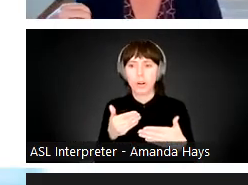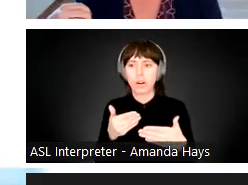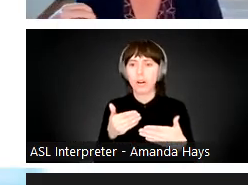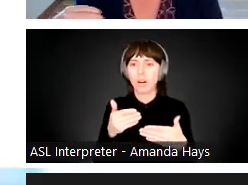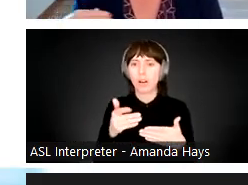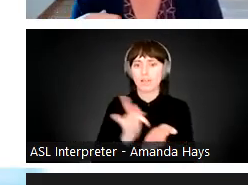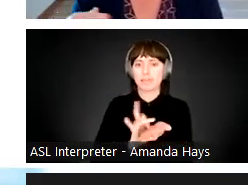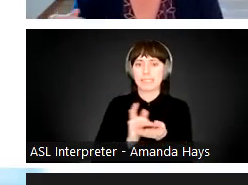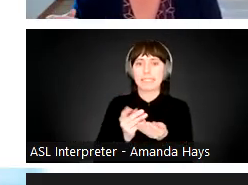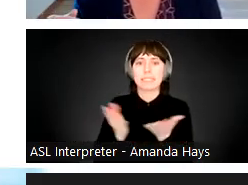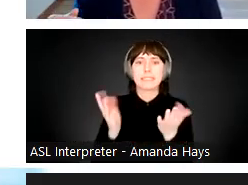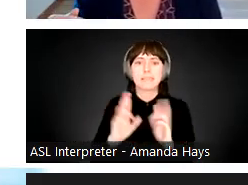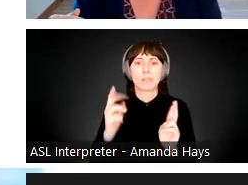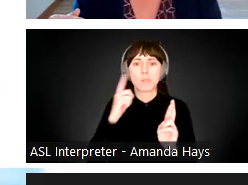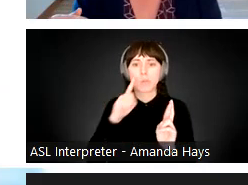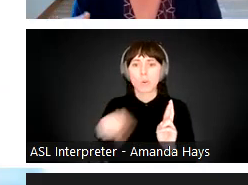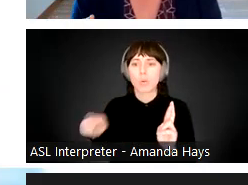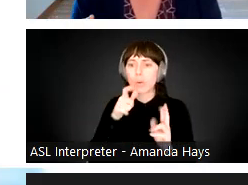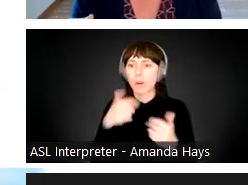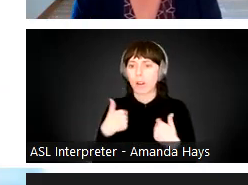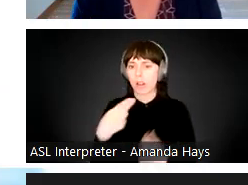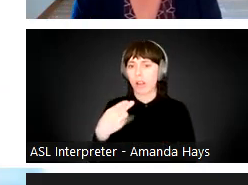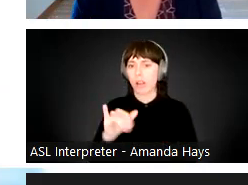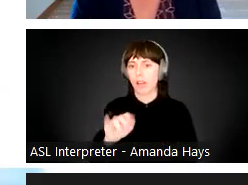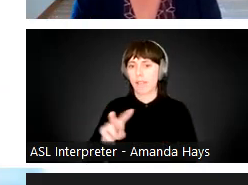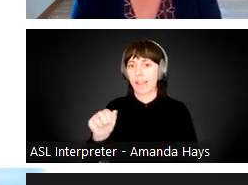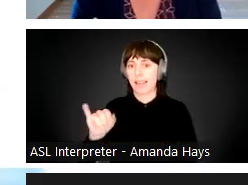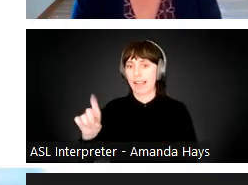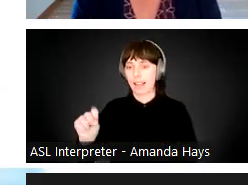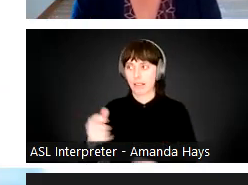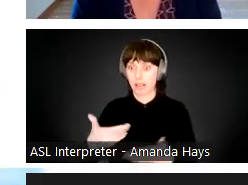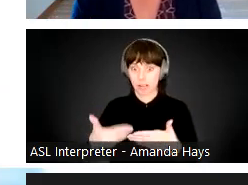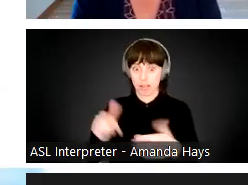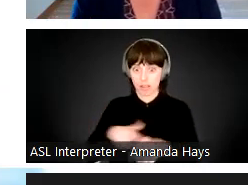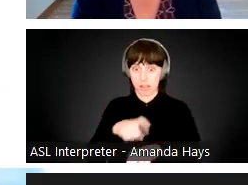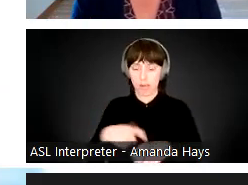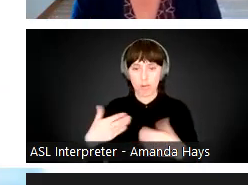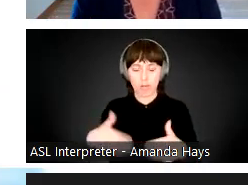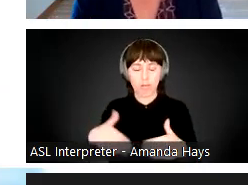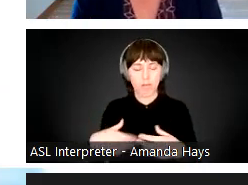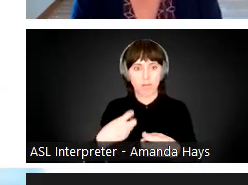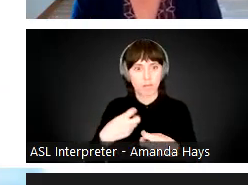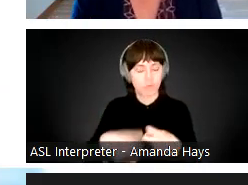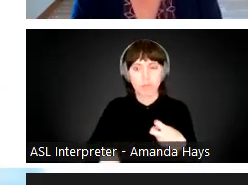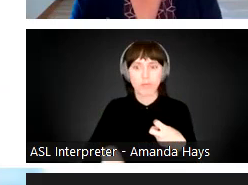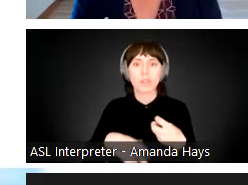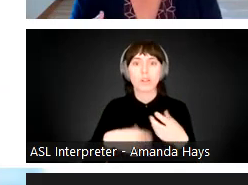AIDS, and it was really hard to get people on disability then, similar to